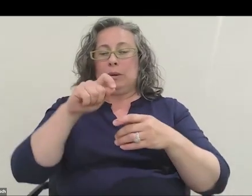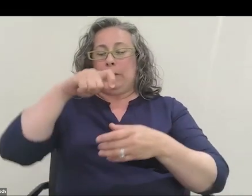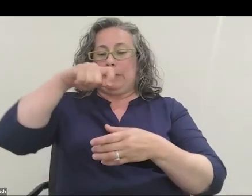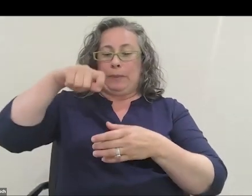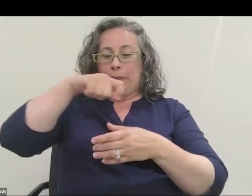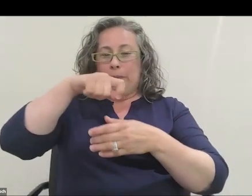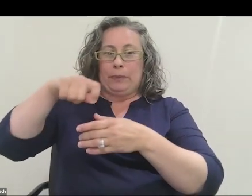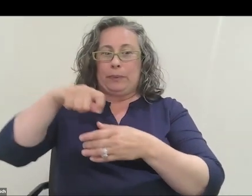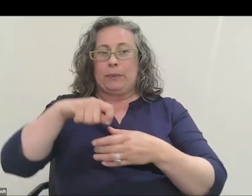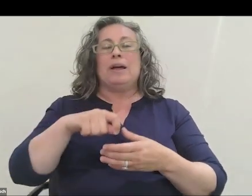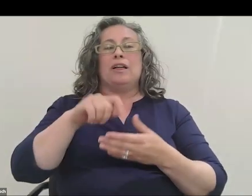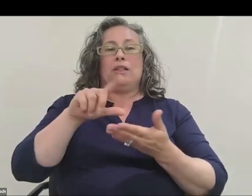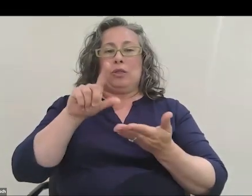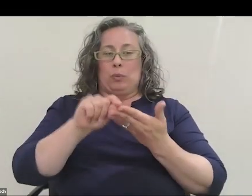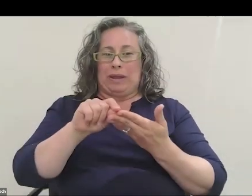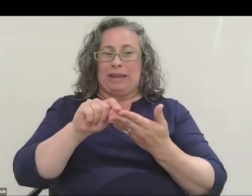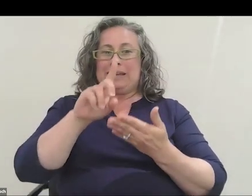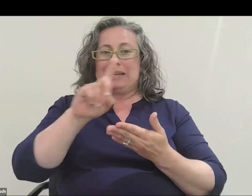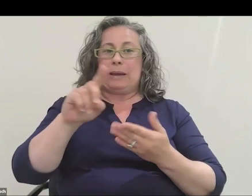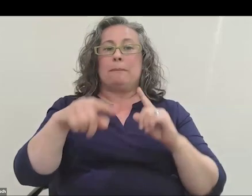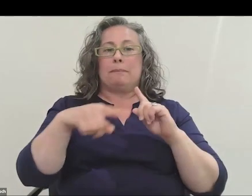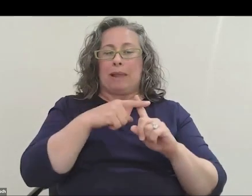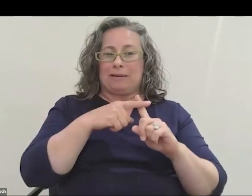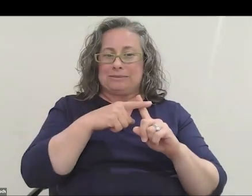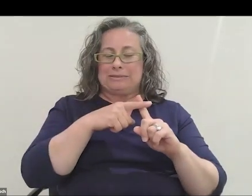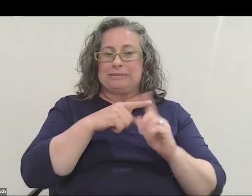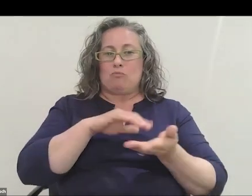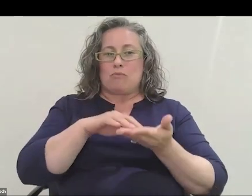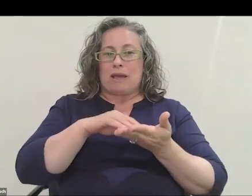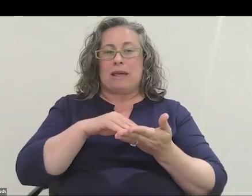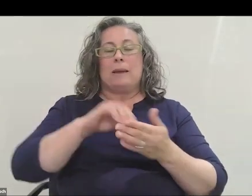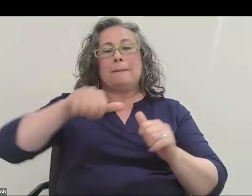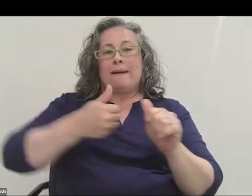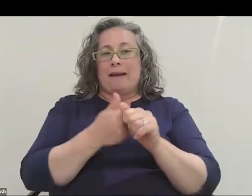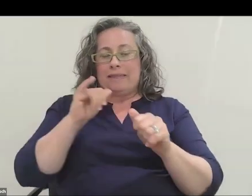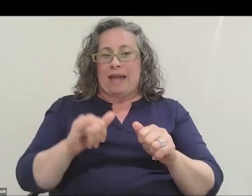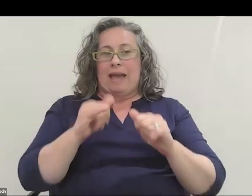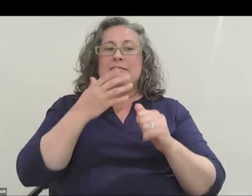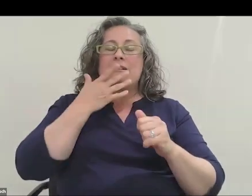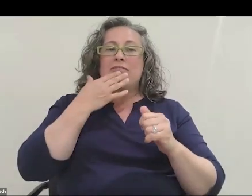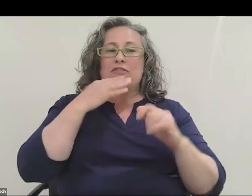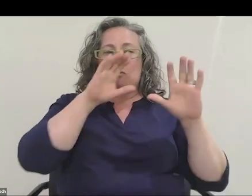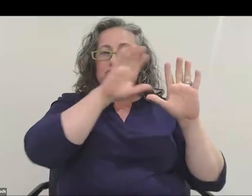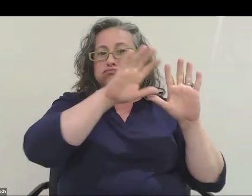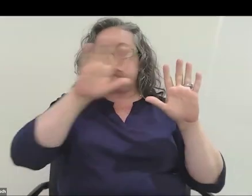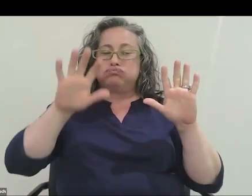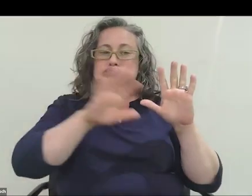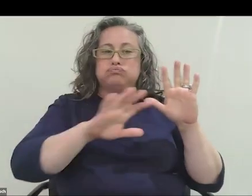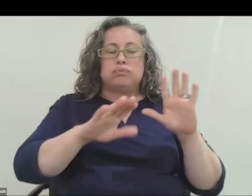for See3D. Behind that is a colorful model collage, including models such as butterfly,